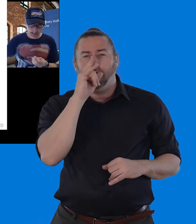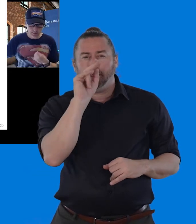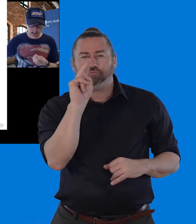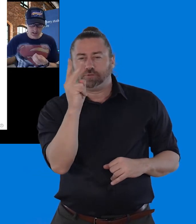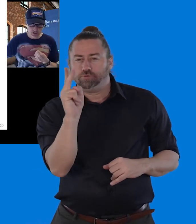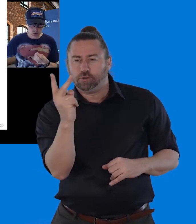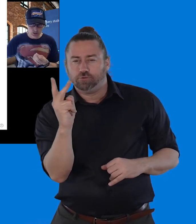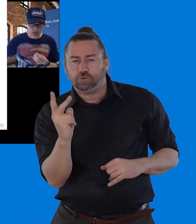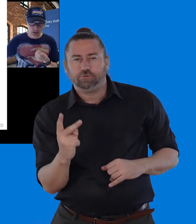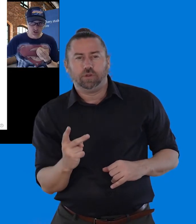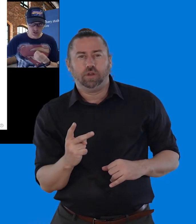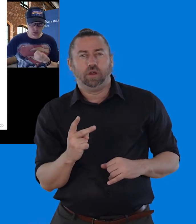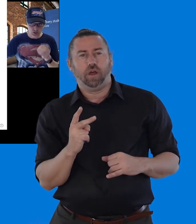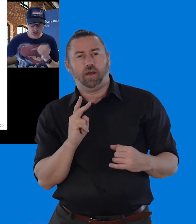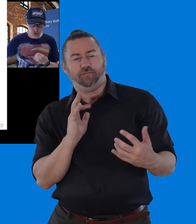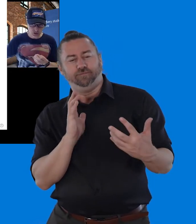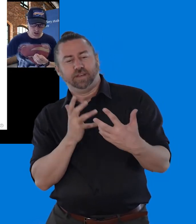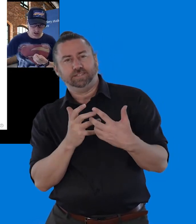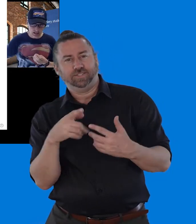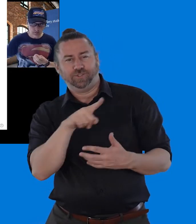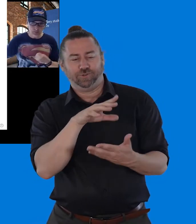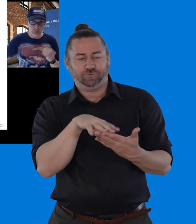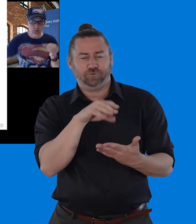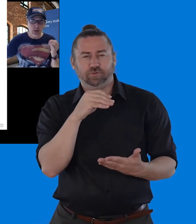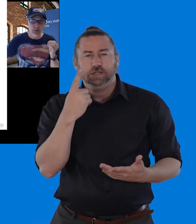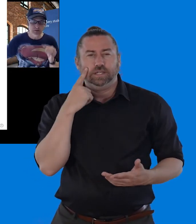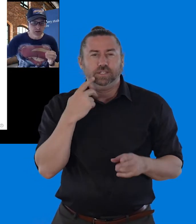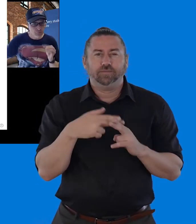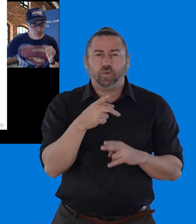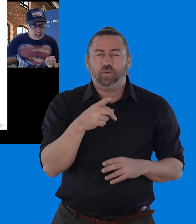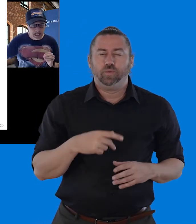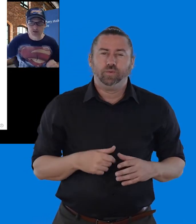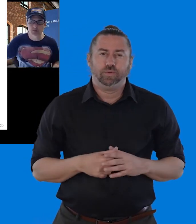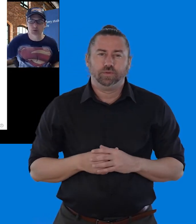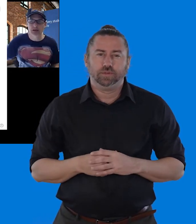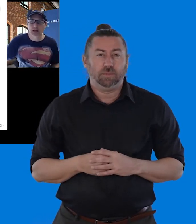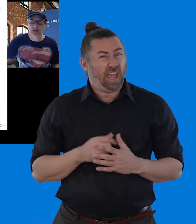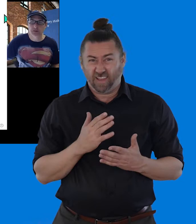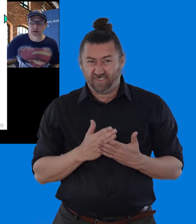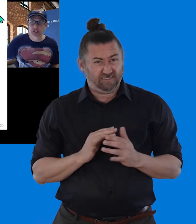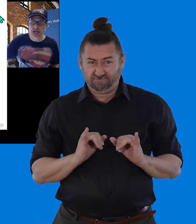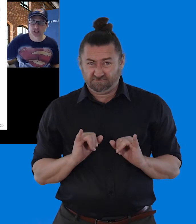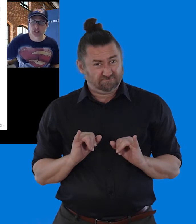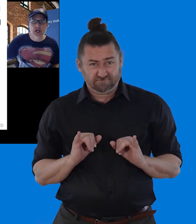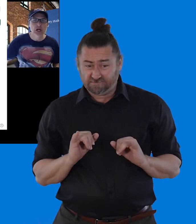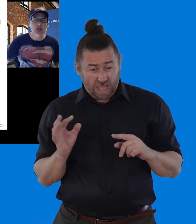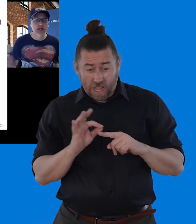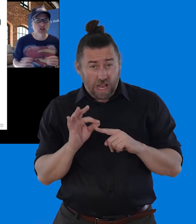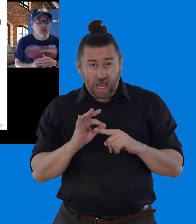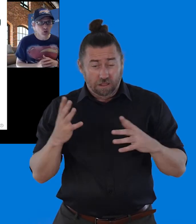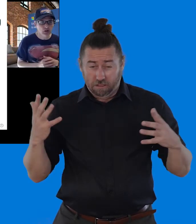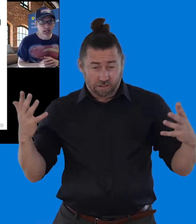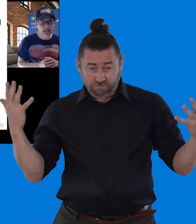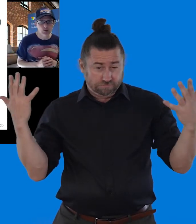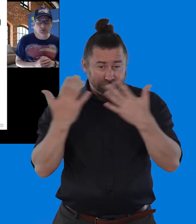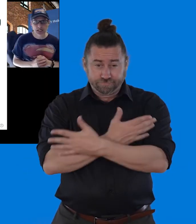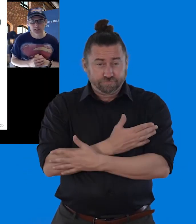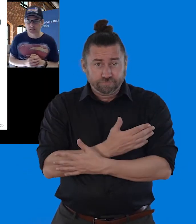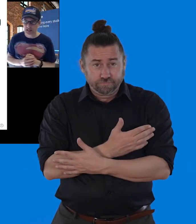make it better suited to the student. Alright. But if they really had trouble with colour differentiation, you can show the labels instead.